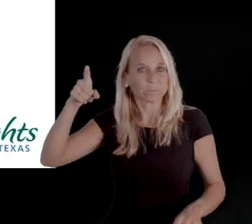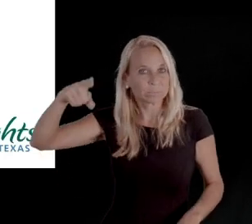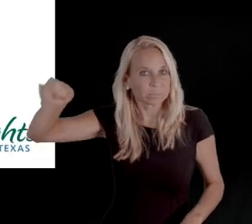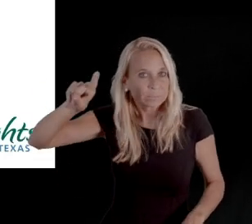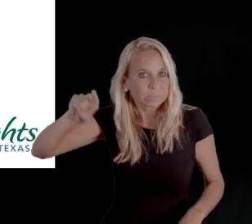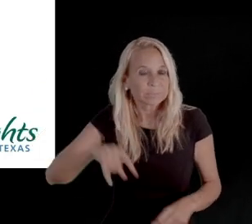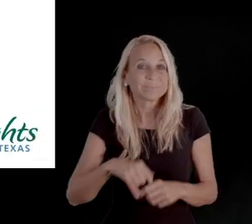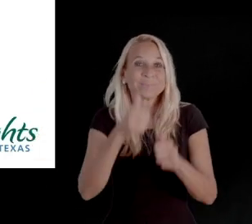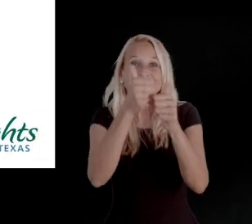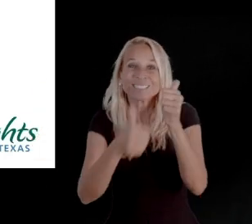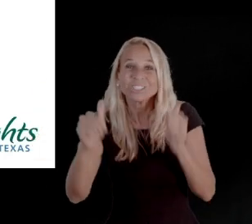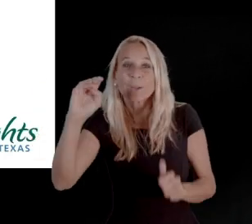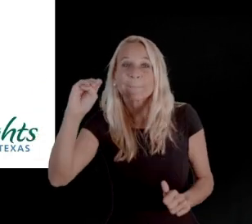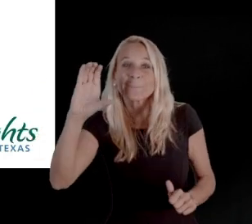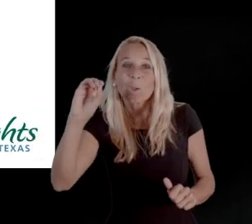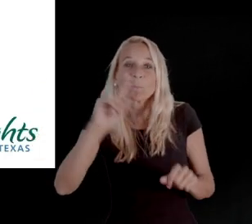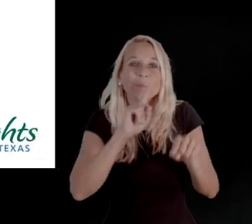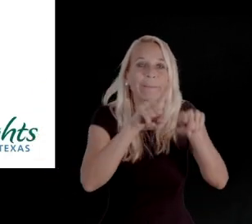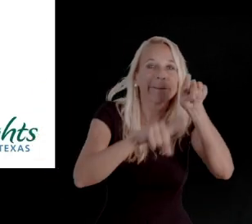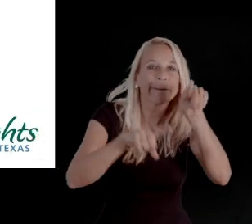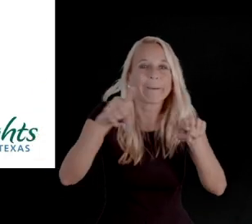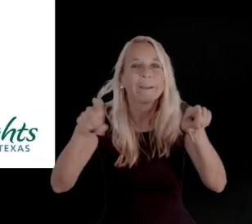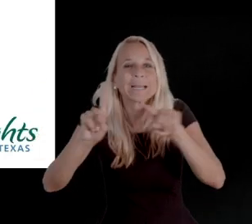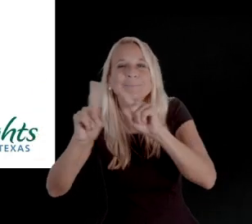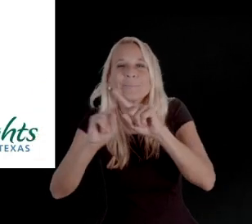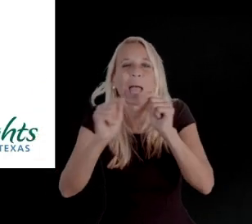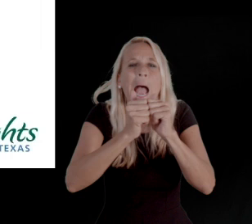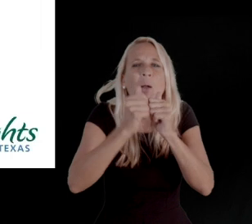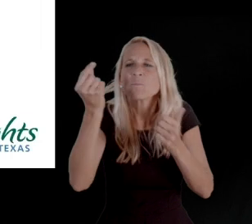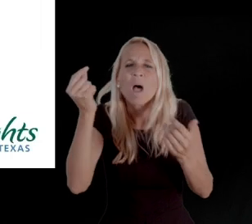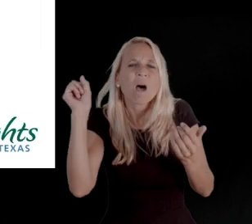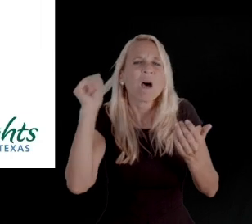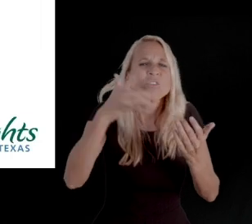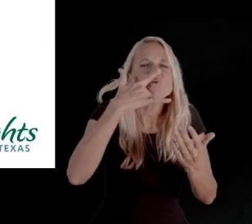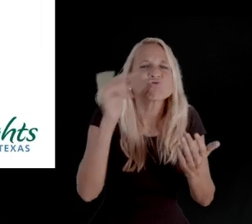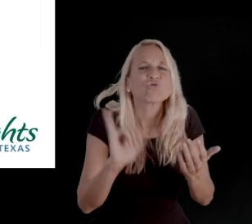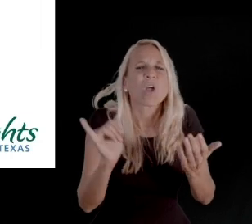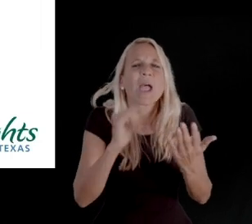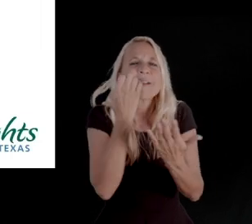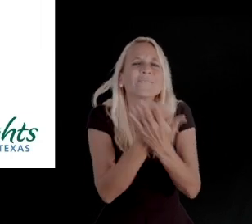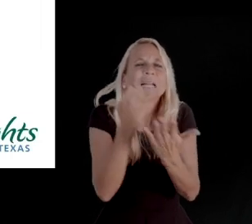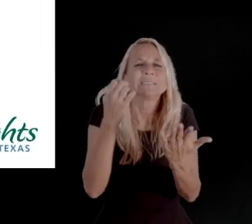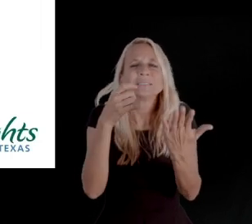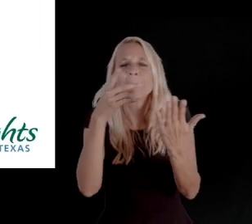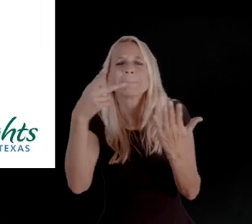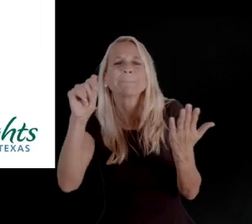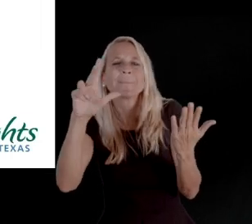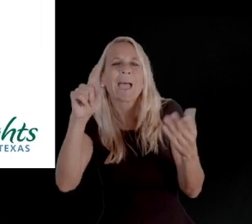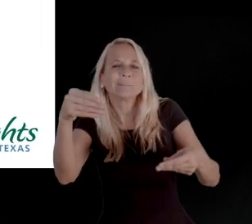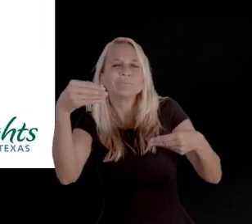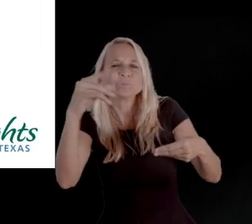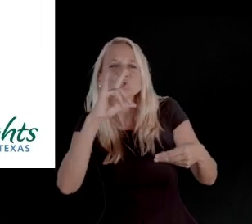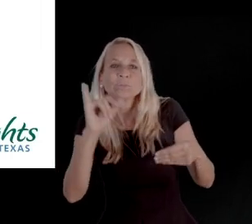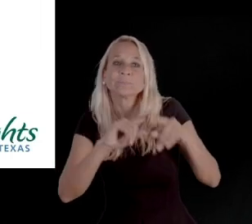Each MCO is a bit different about how they handle their evidence packets, but you should still receive it.